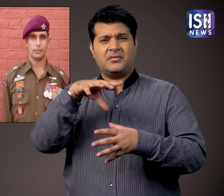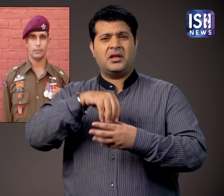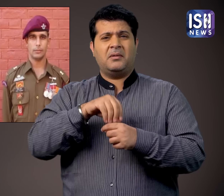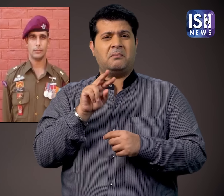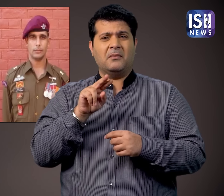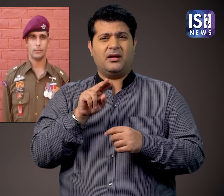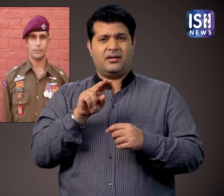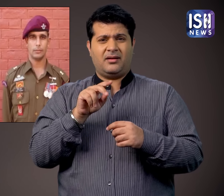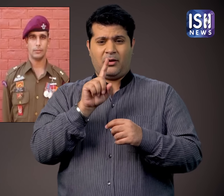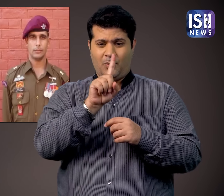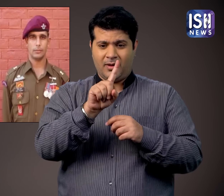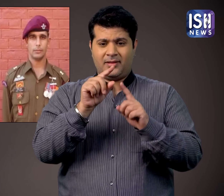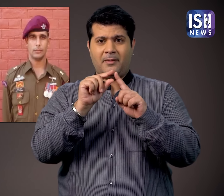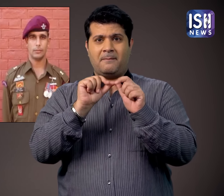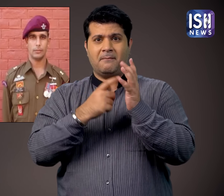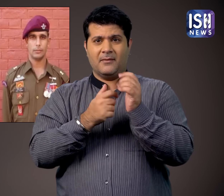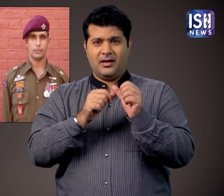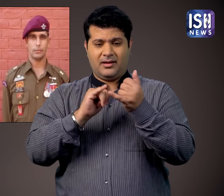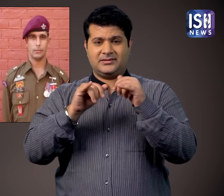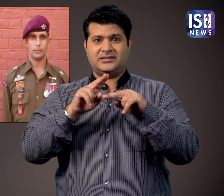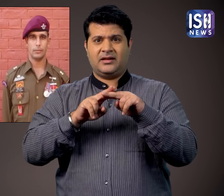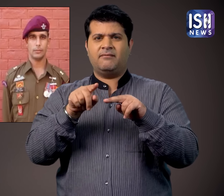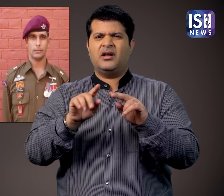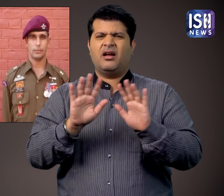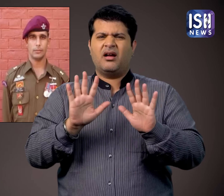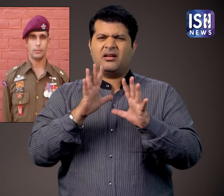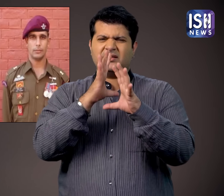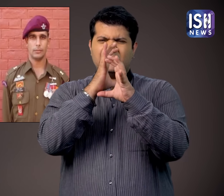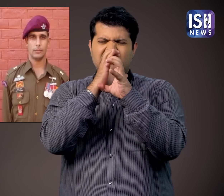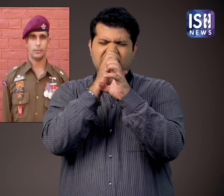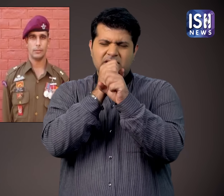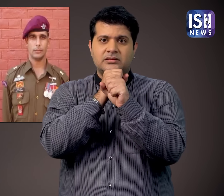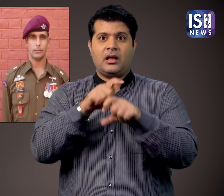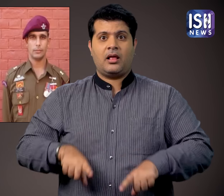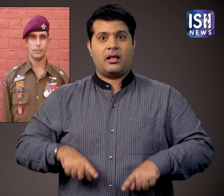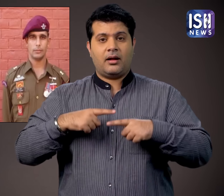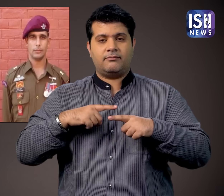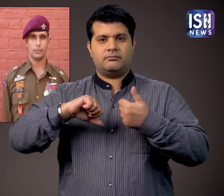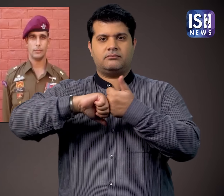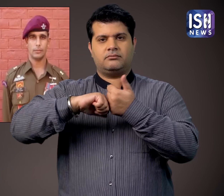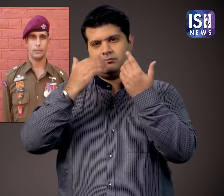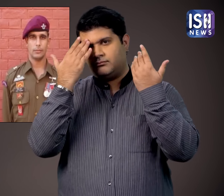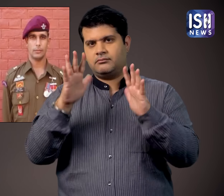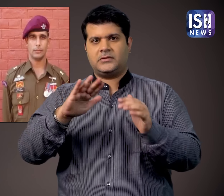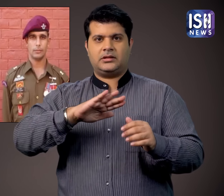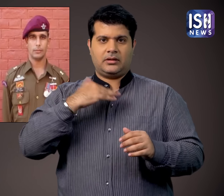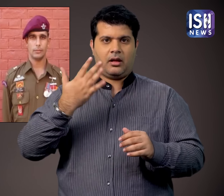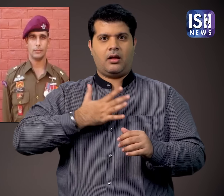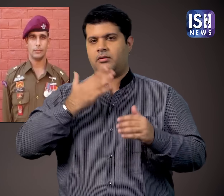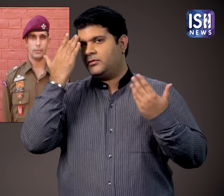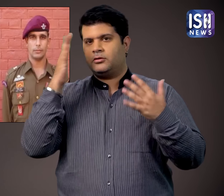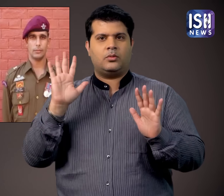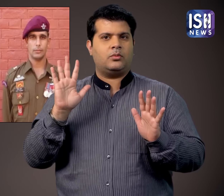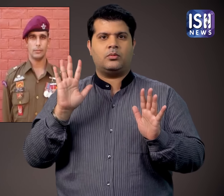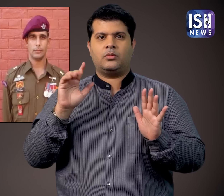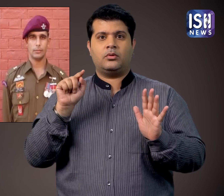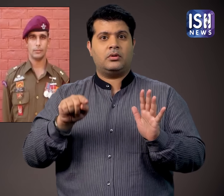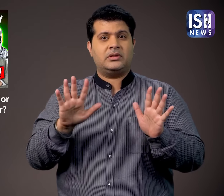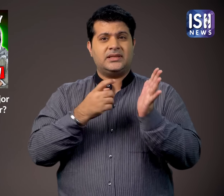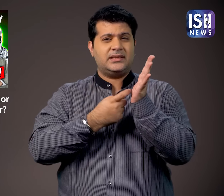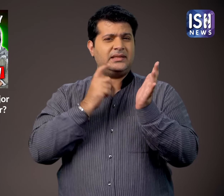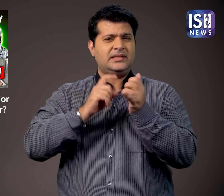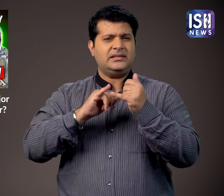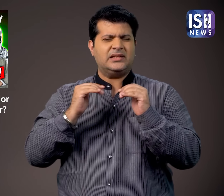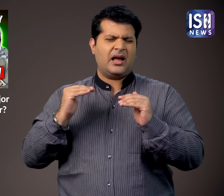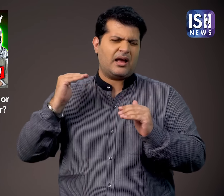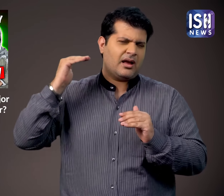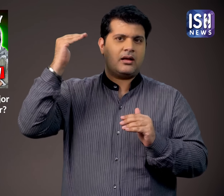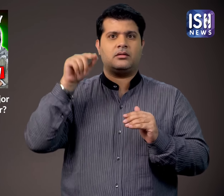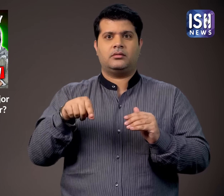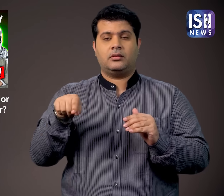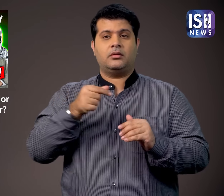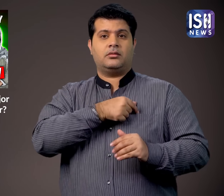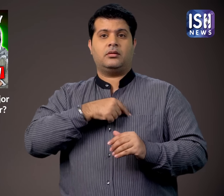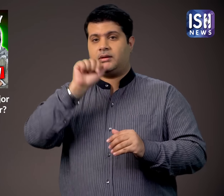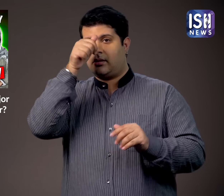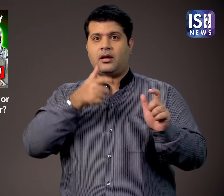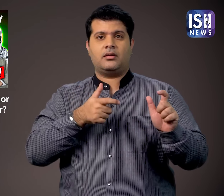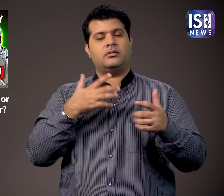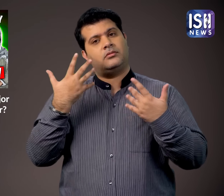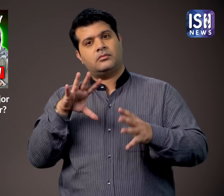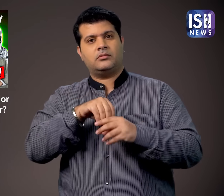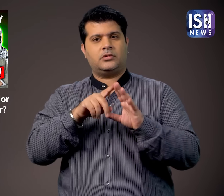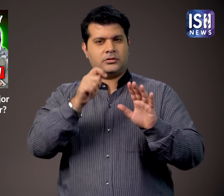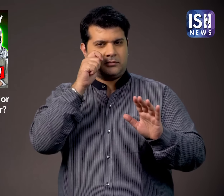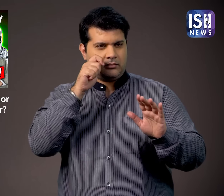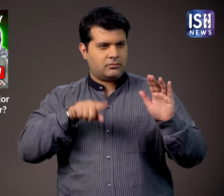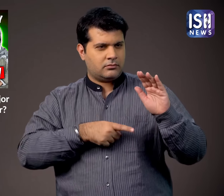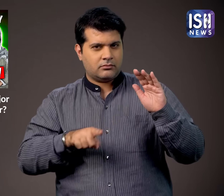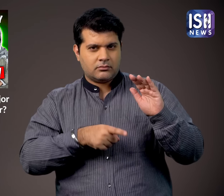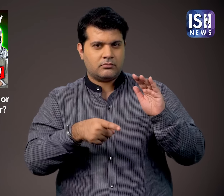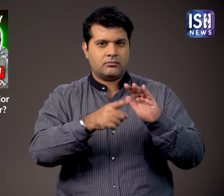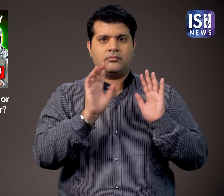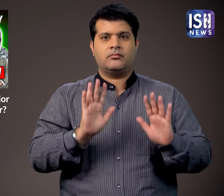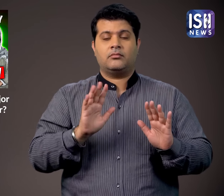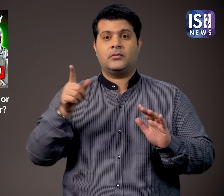The Para SF handles the most secret, and high-risk missions of the Indian Army.